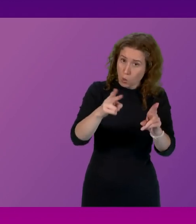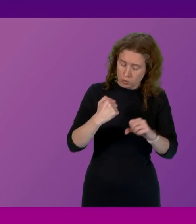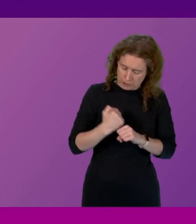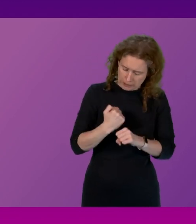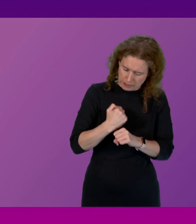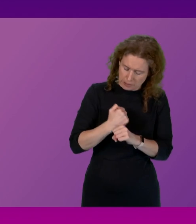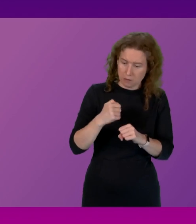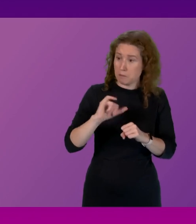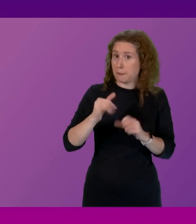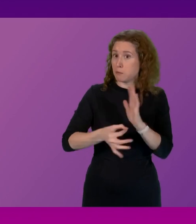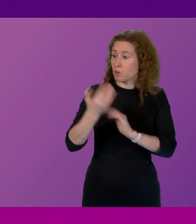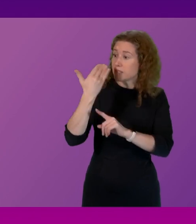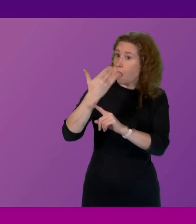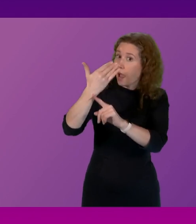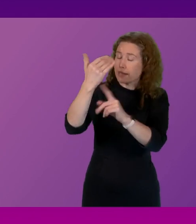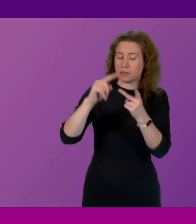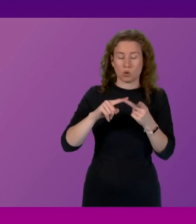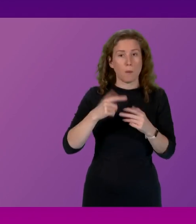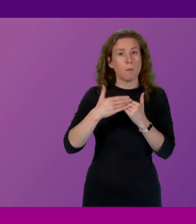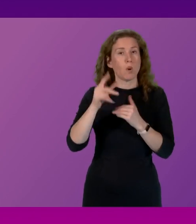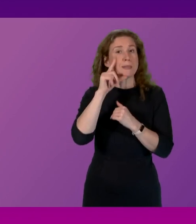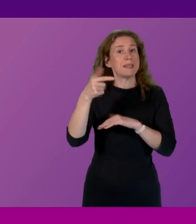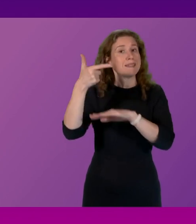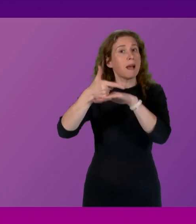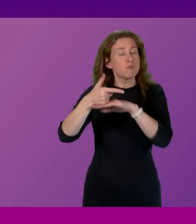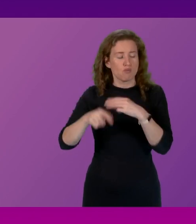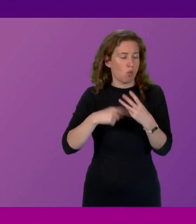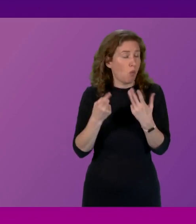regard, whether they involve signage, appropriate speed cameras or other initiatives, and we